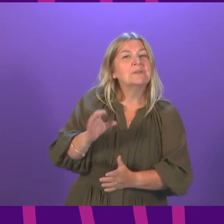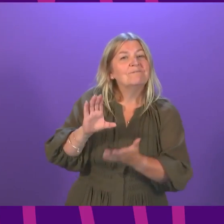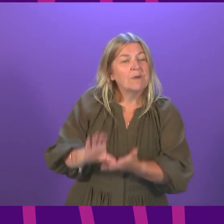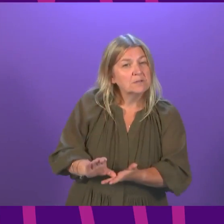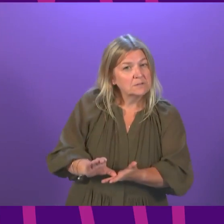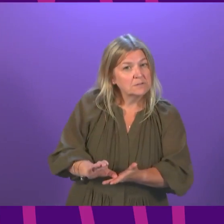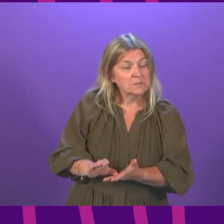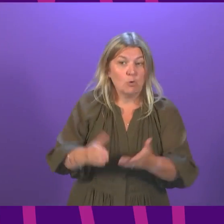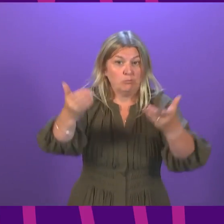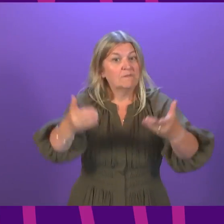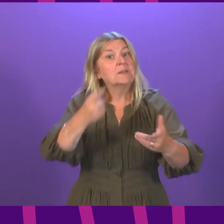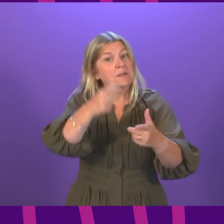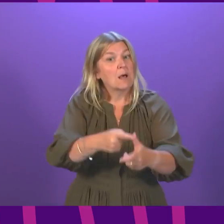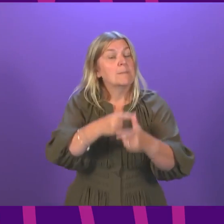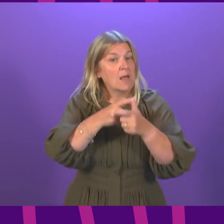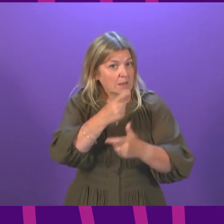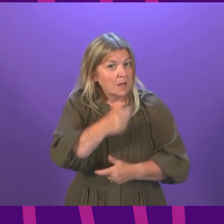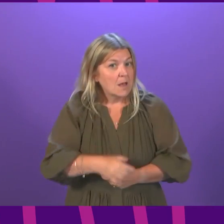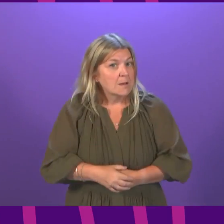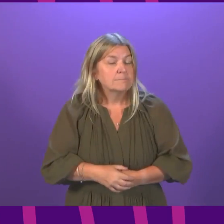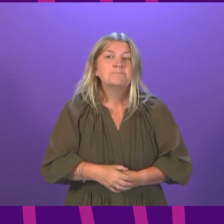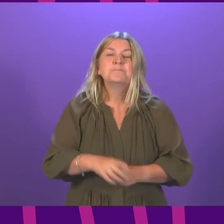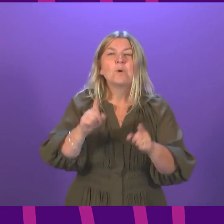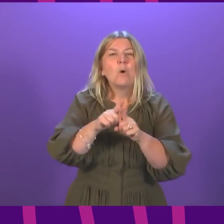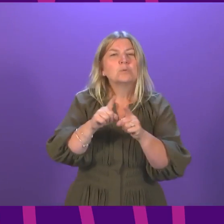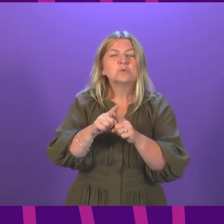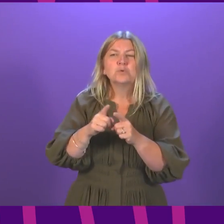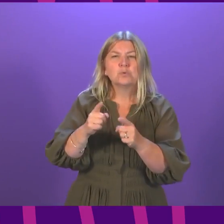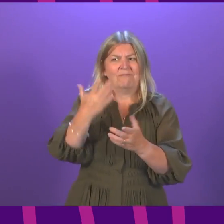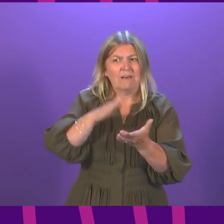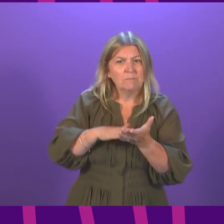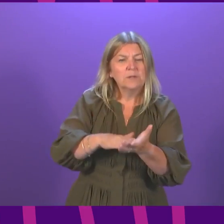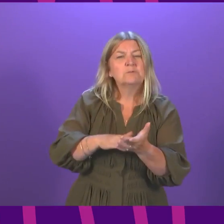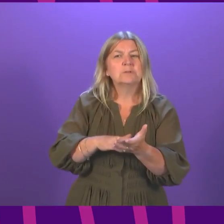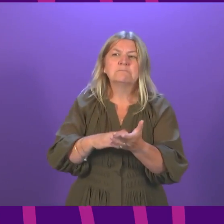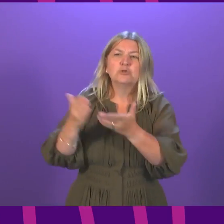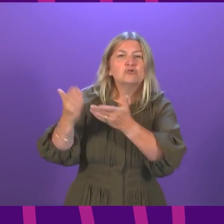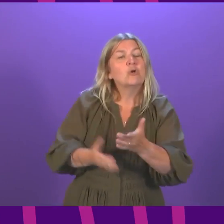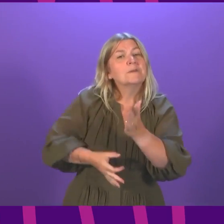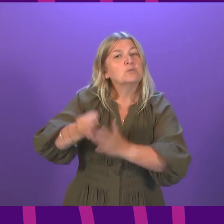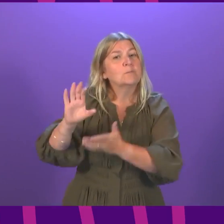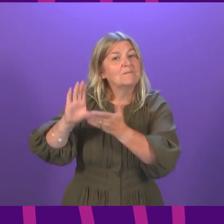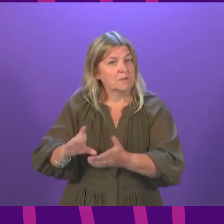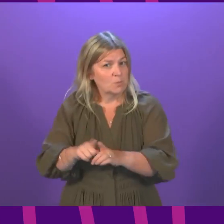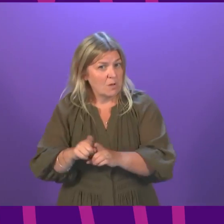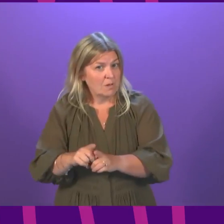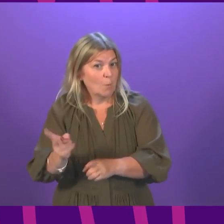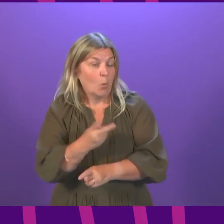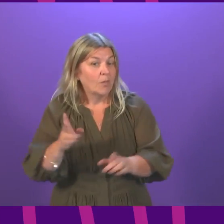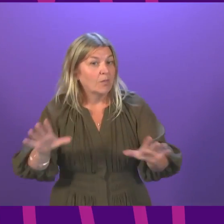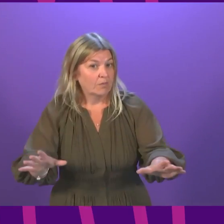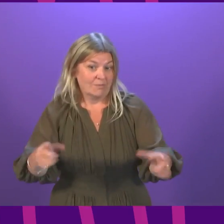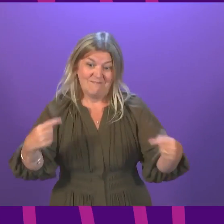and the £5 million service improvement fund is also available for service providers.